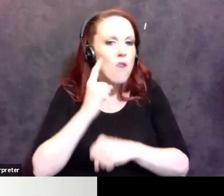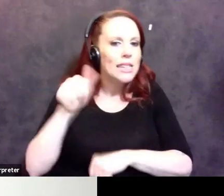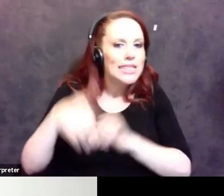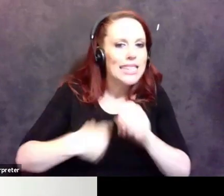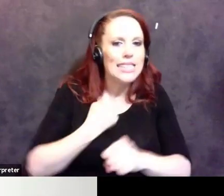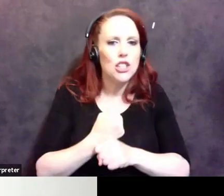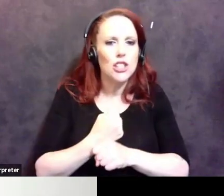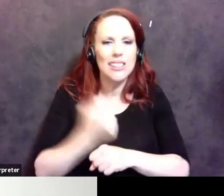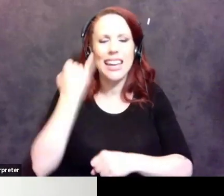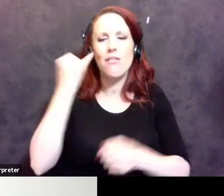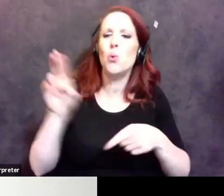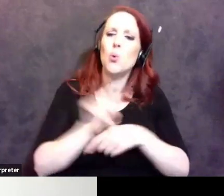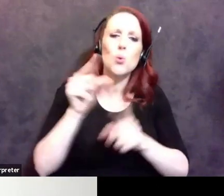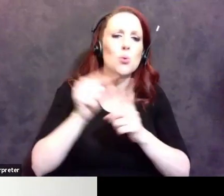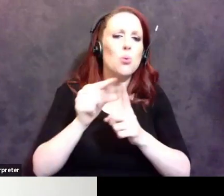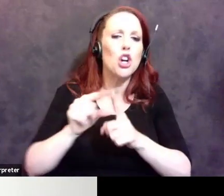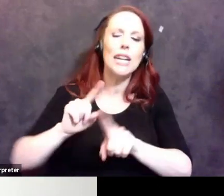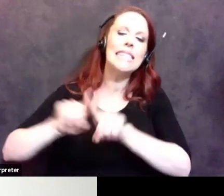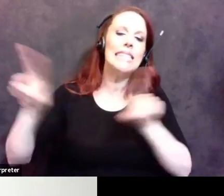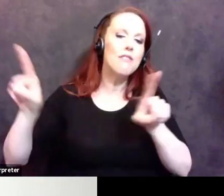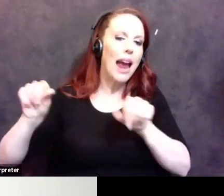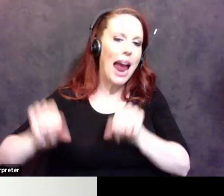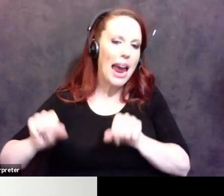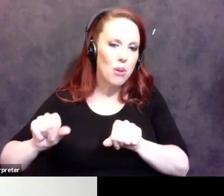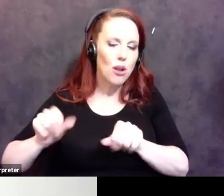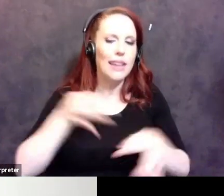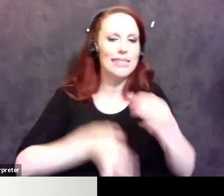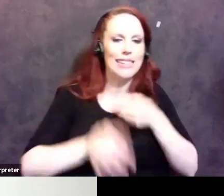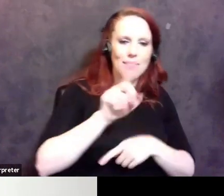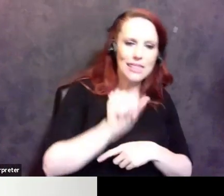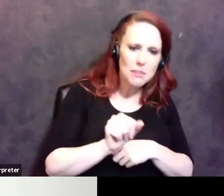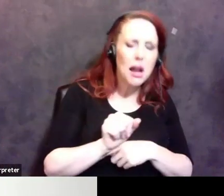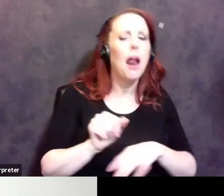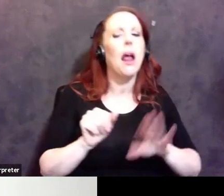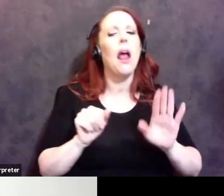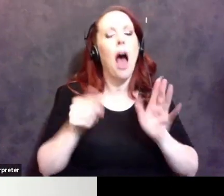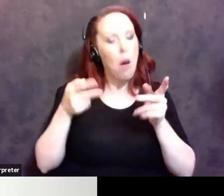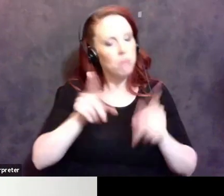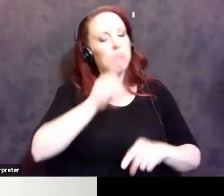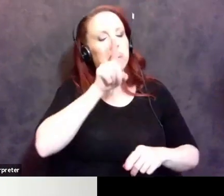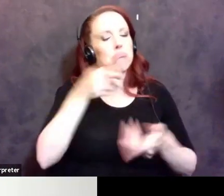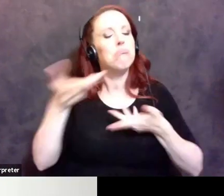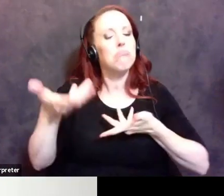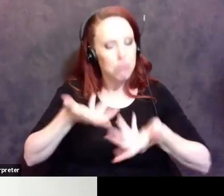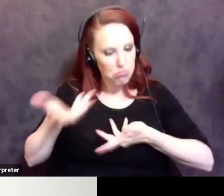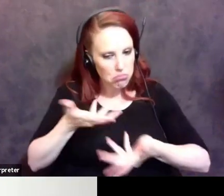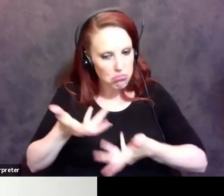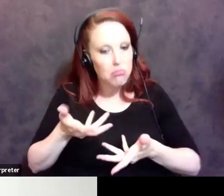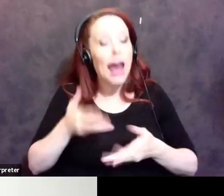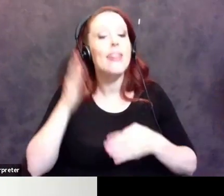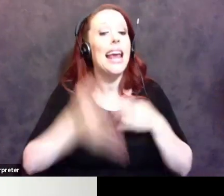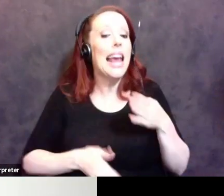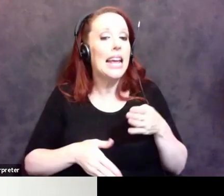abled let's continue the conversation and at the end I will say I want to explain this